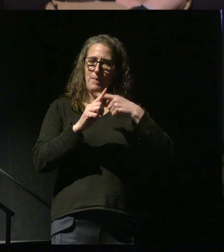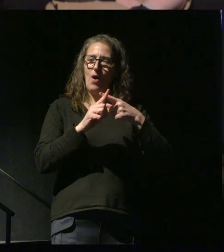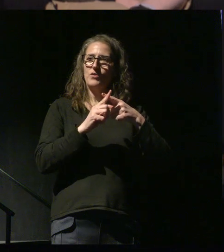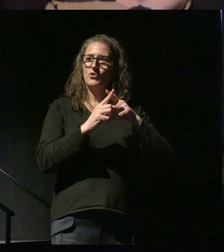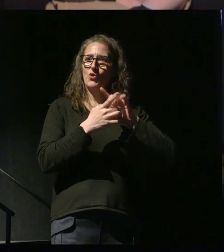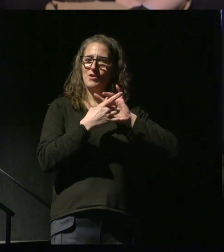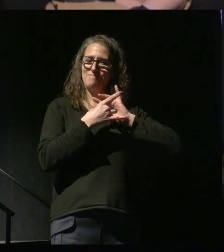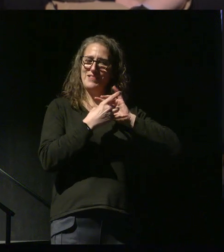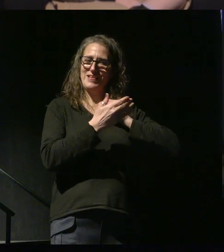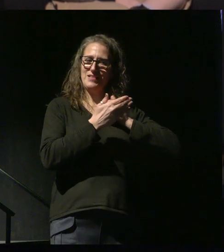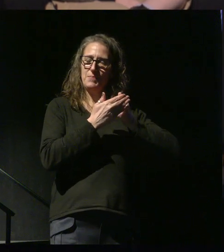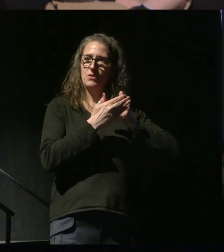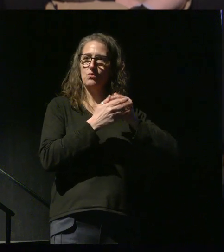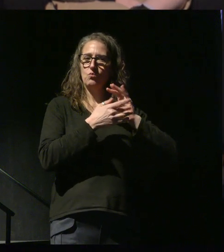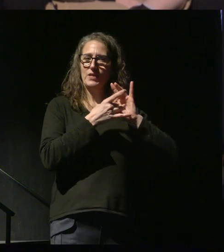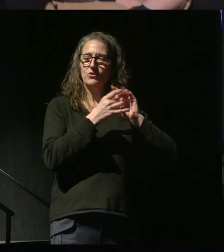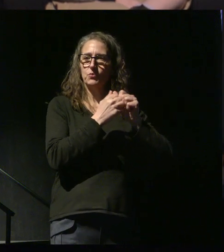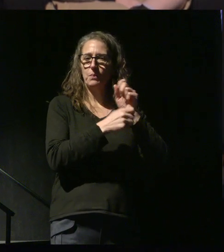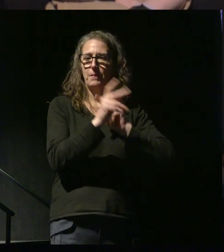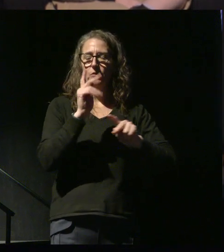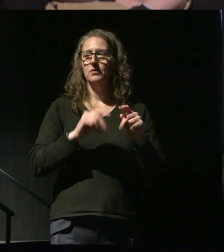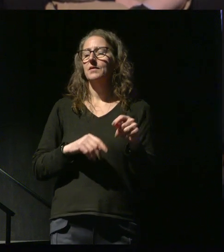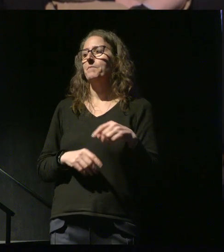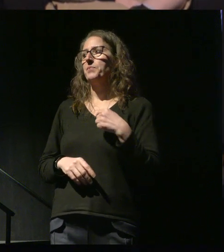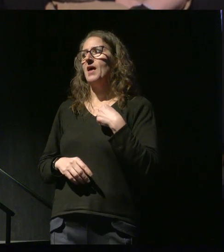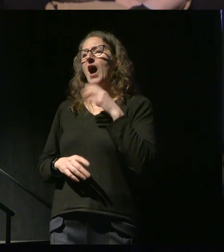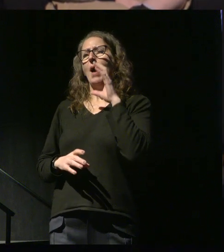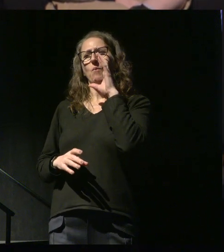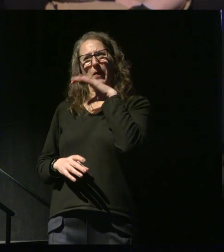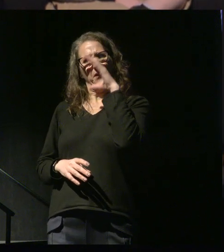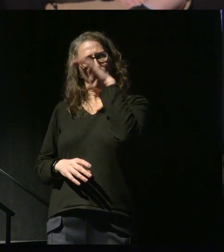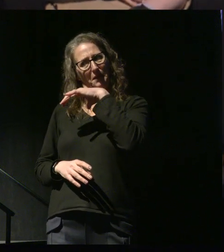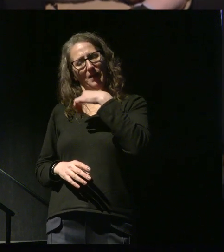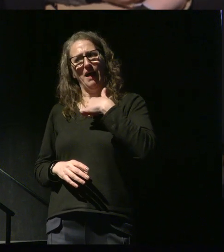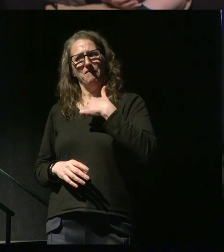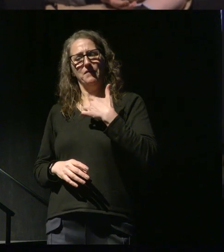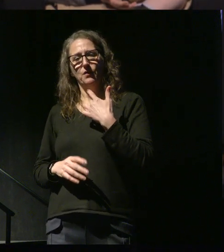I'm weirdly fortunate that like all of the